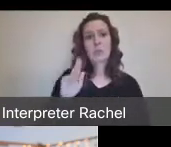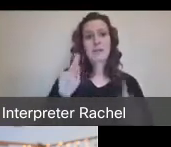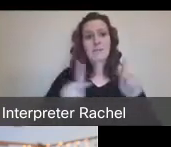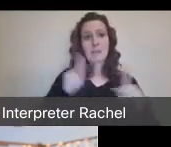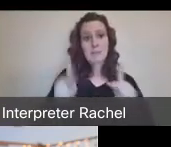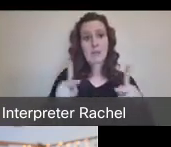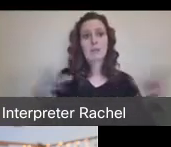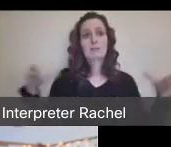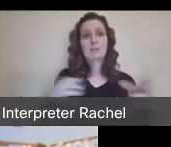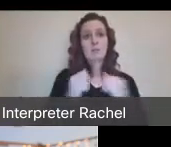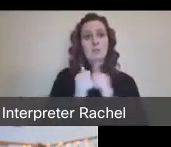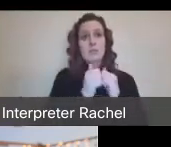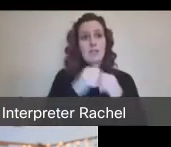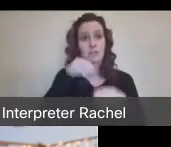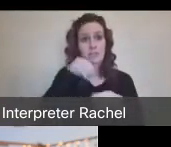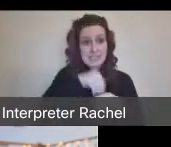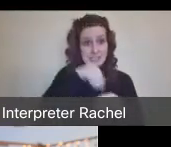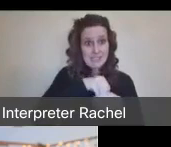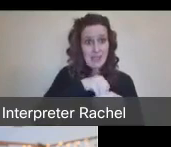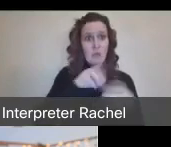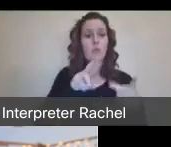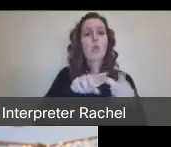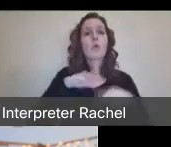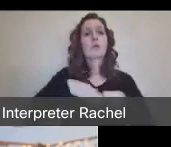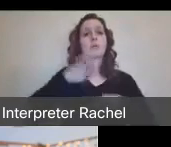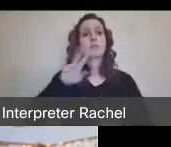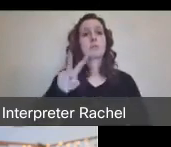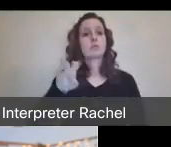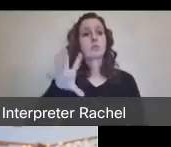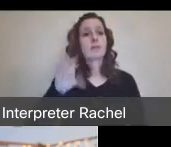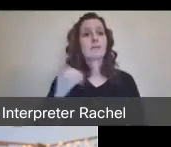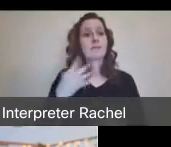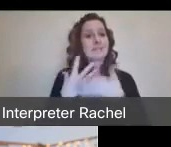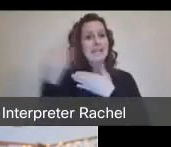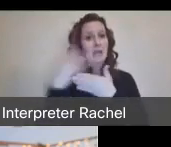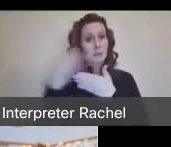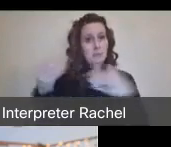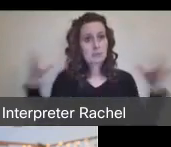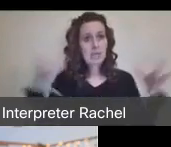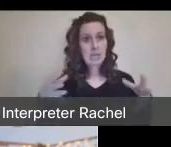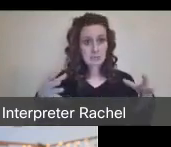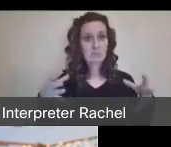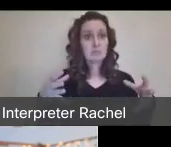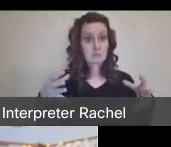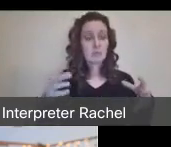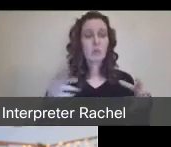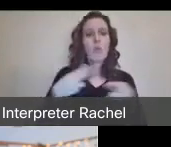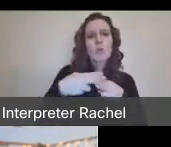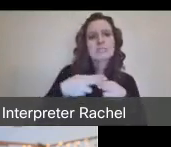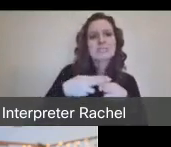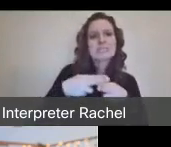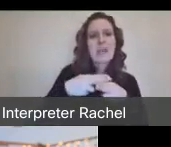venue or more than 250 people gathering at an outdoor or temporary structure setting.